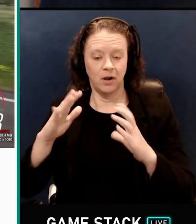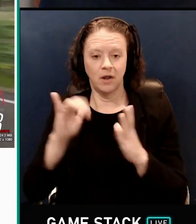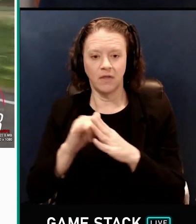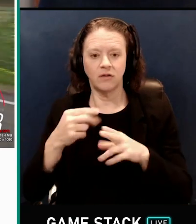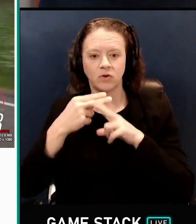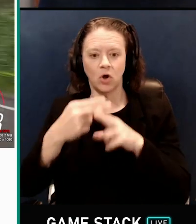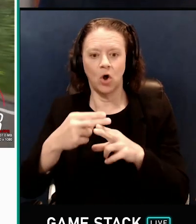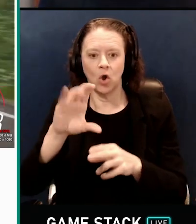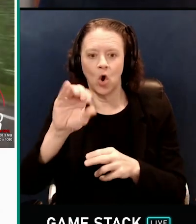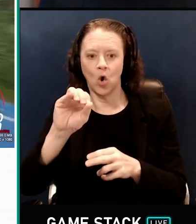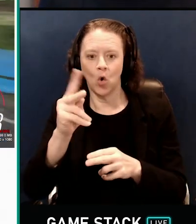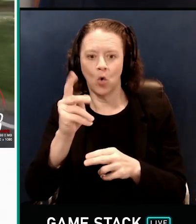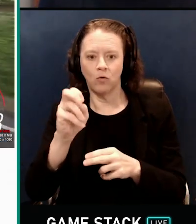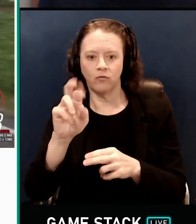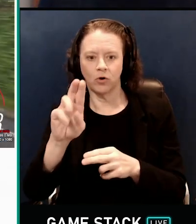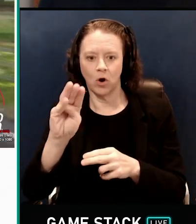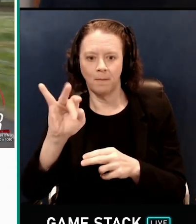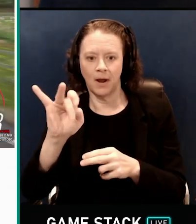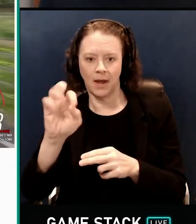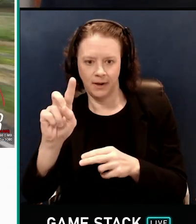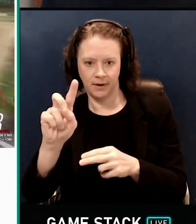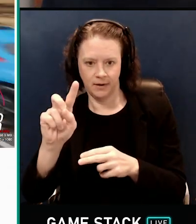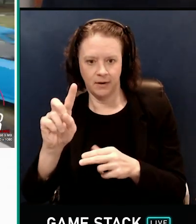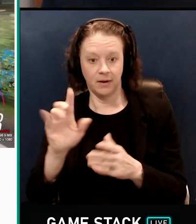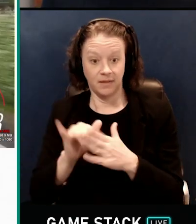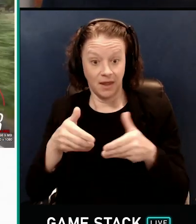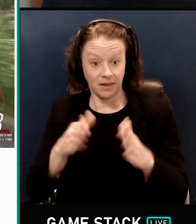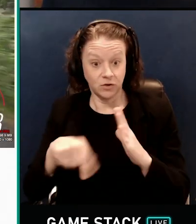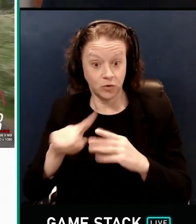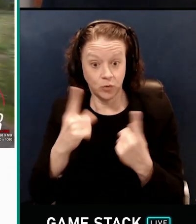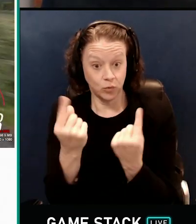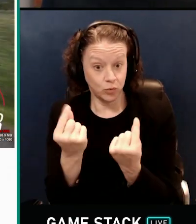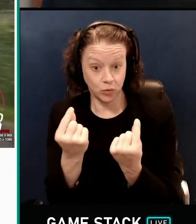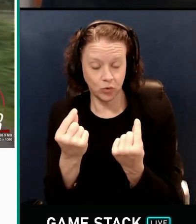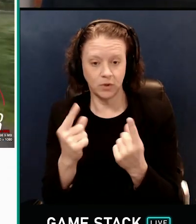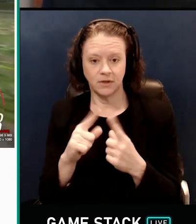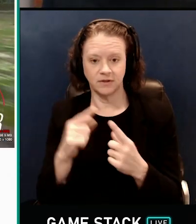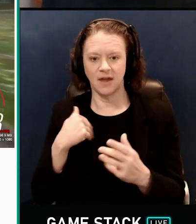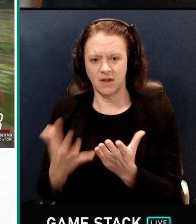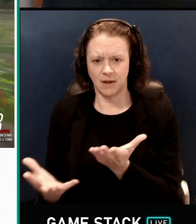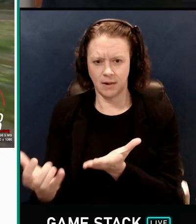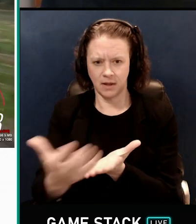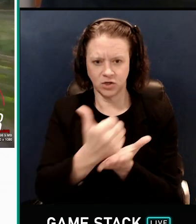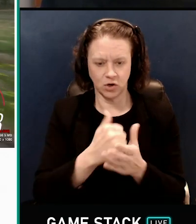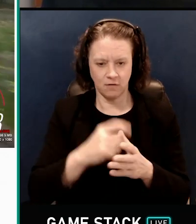is called Overmind and well over mine allows you to do is to take a collection of different brains and